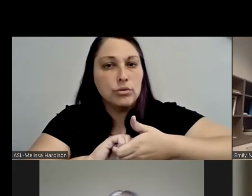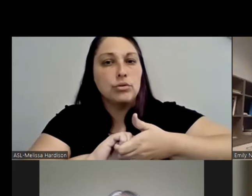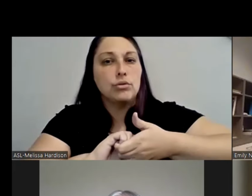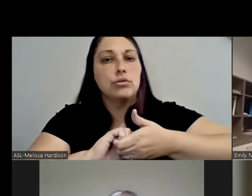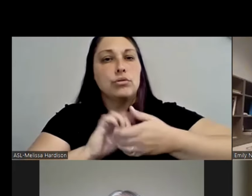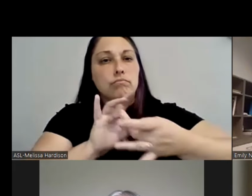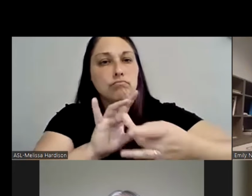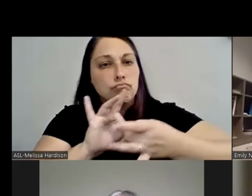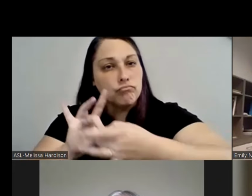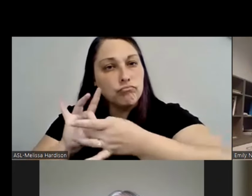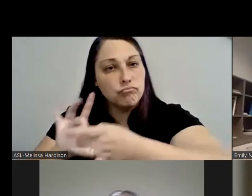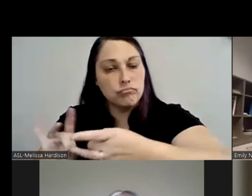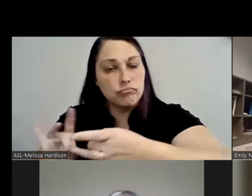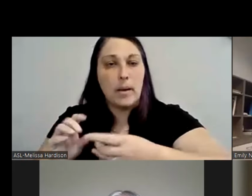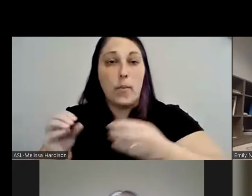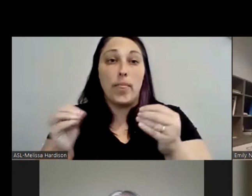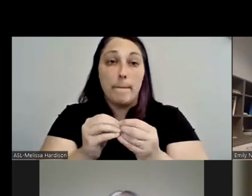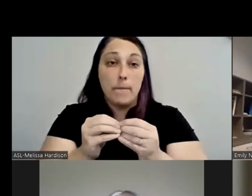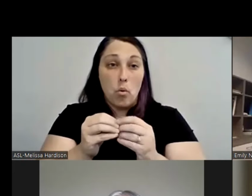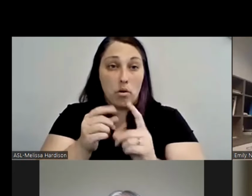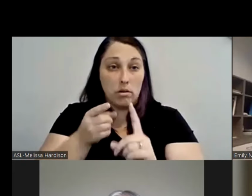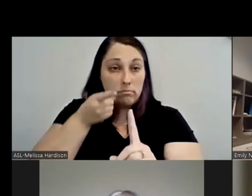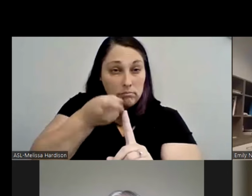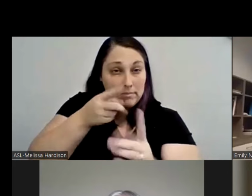joining us today.